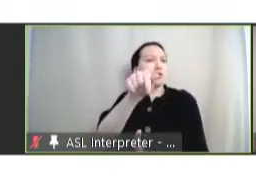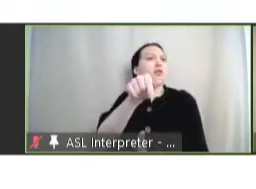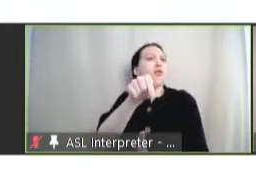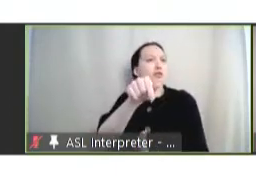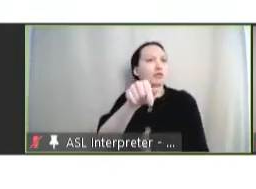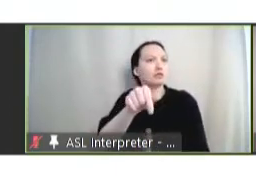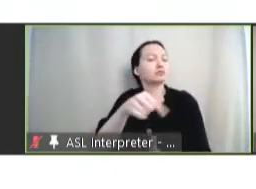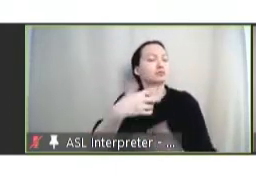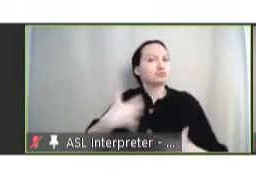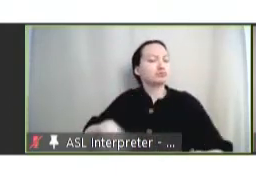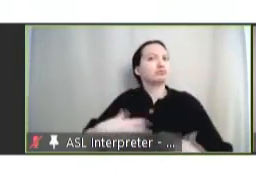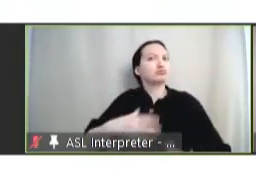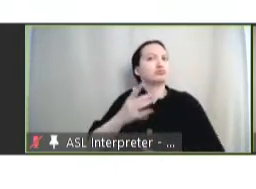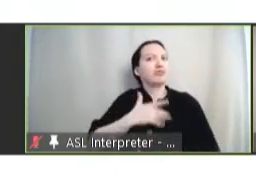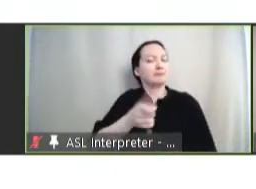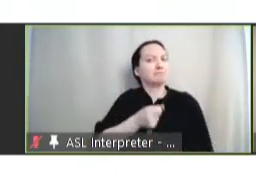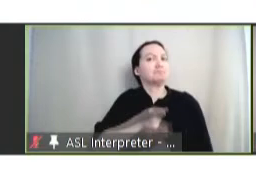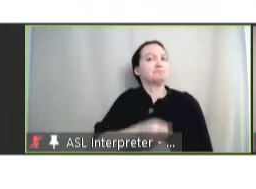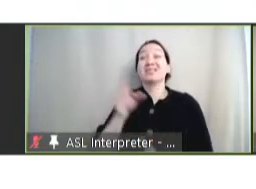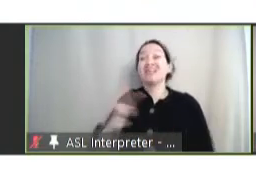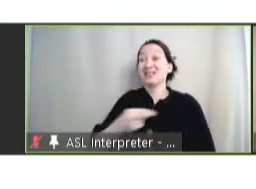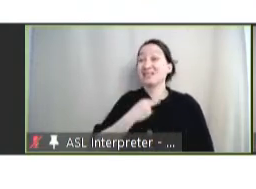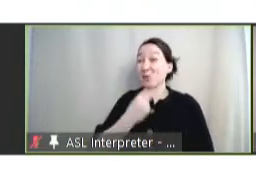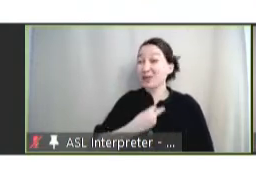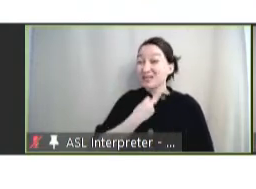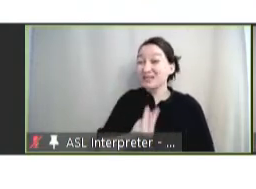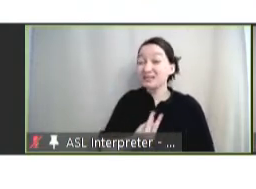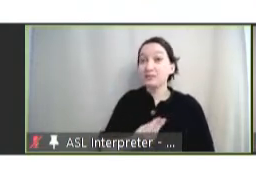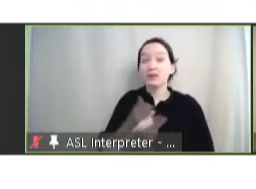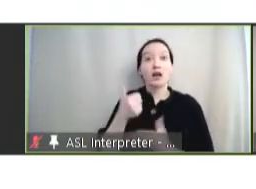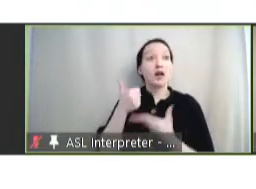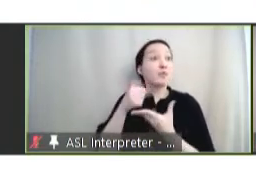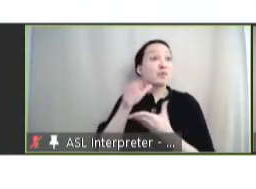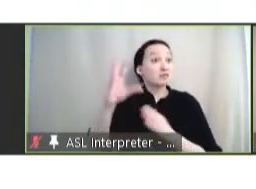very impactful. And his voice truthfully not only helped his company, but I've also talked to other